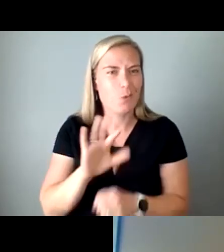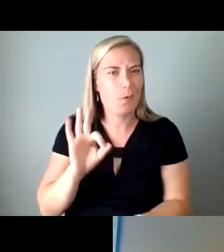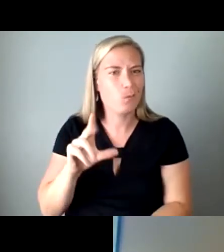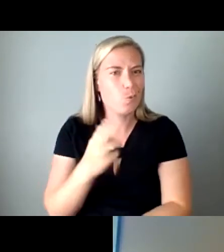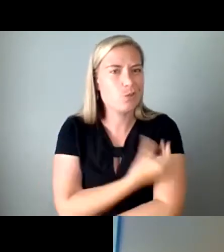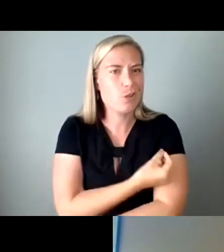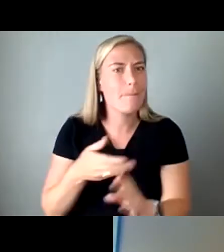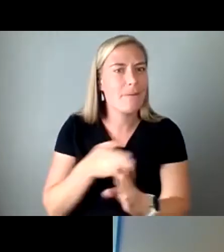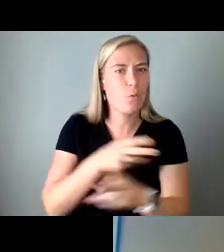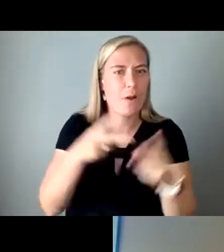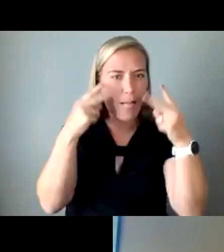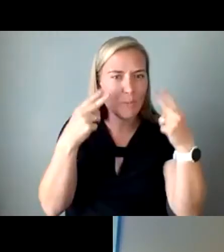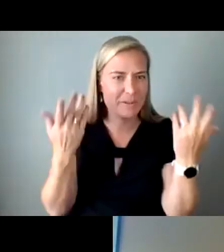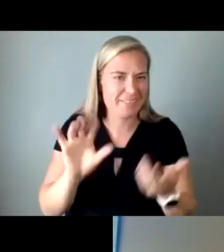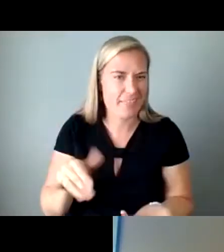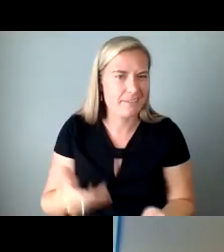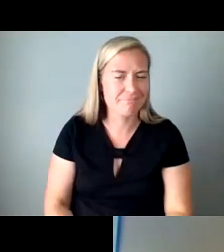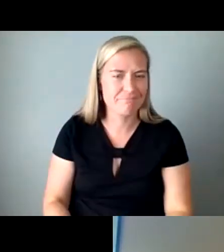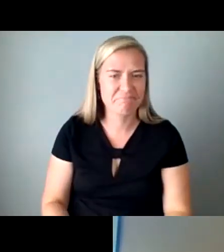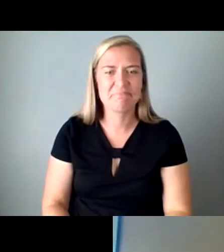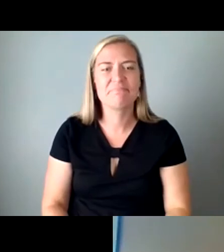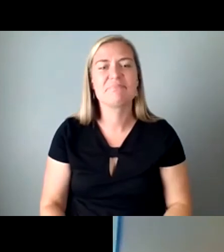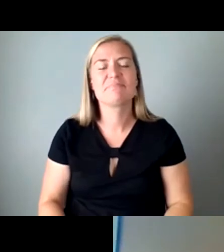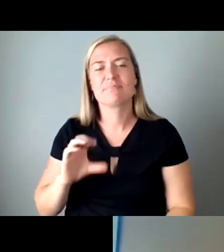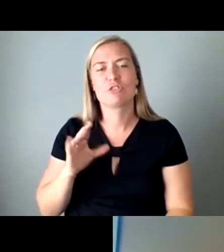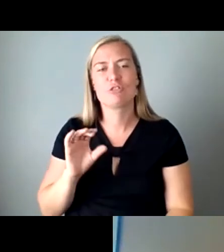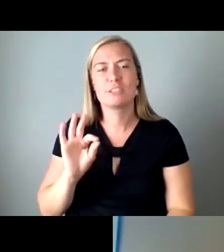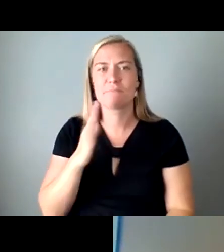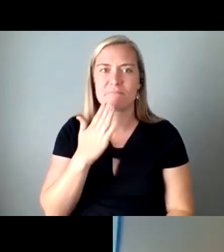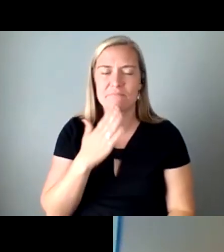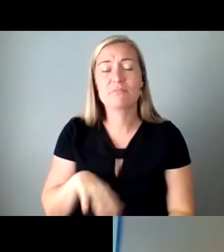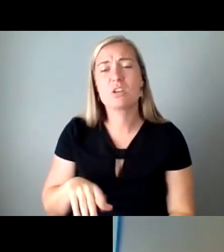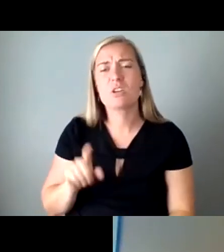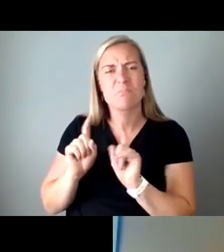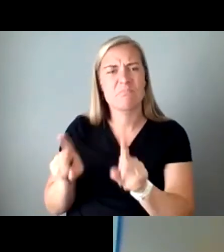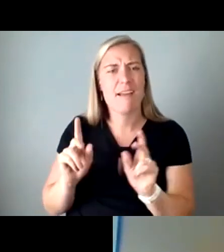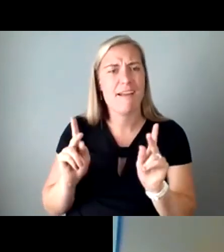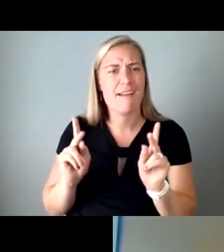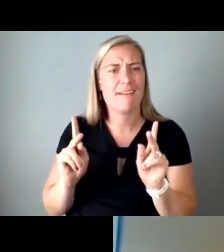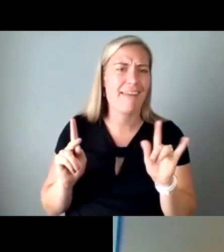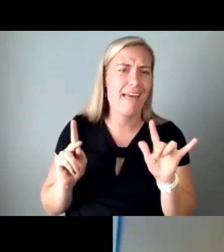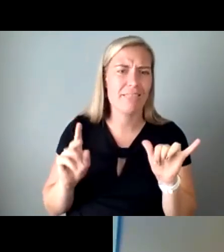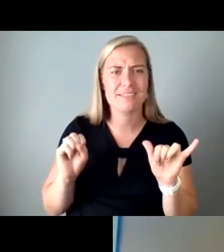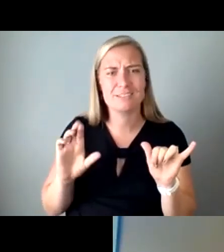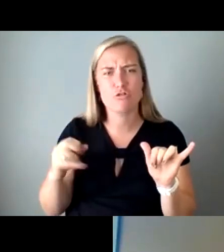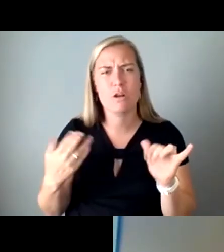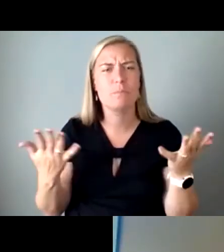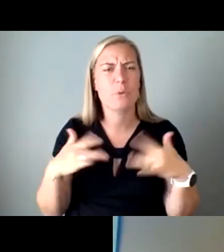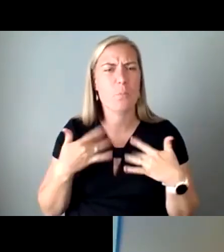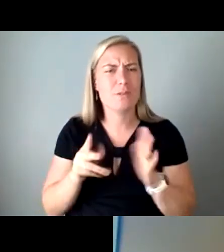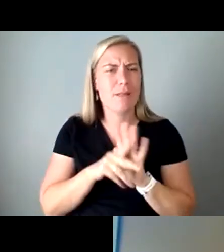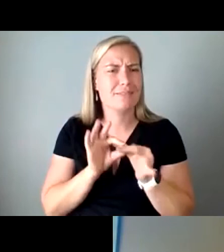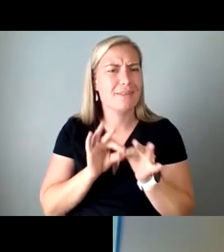Thank you. For Kathy and Sarah "what is the policy on testing requirements? What testing